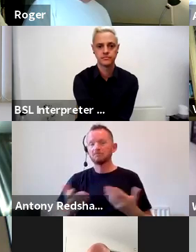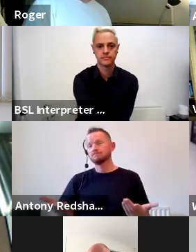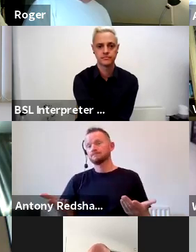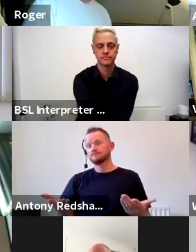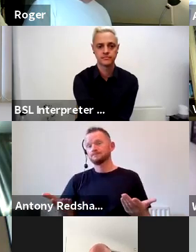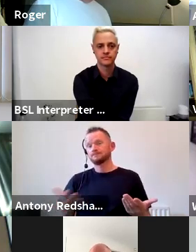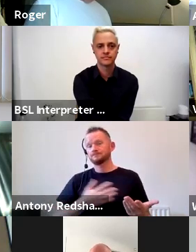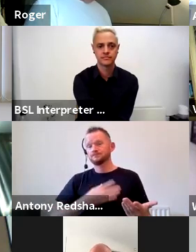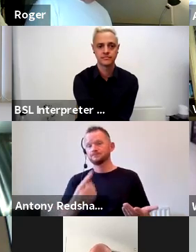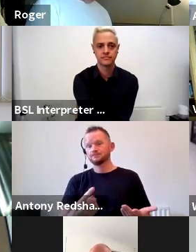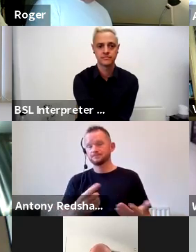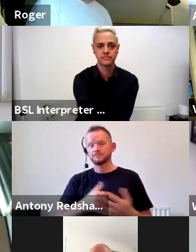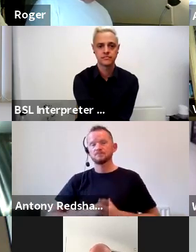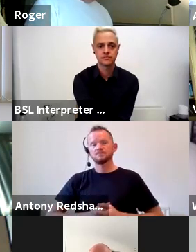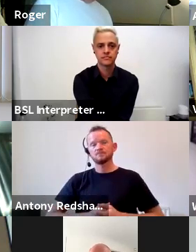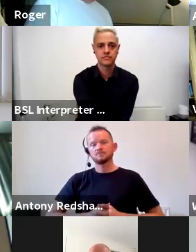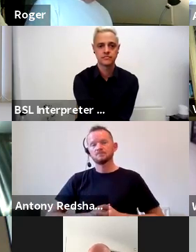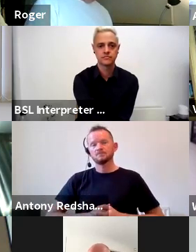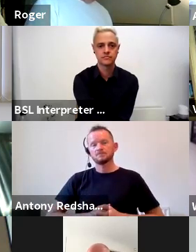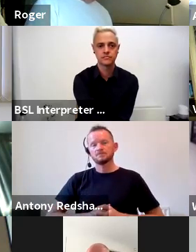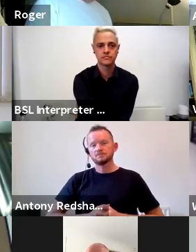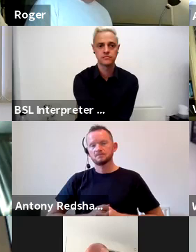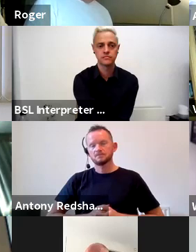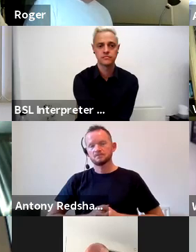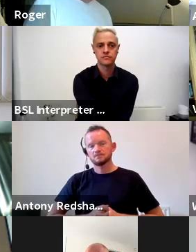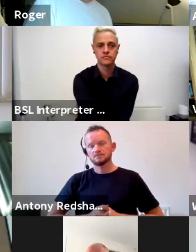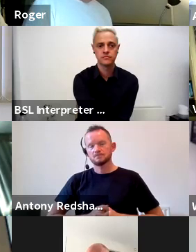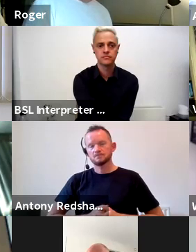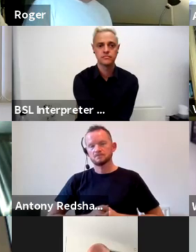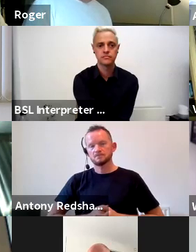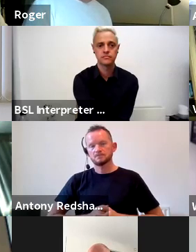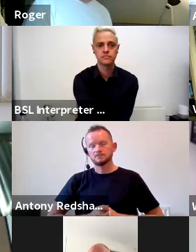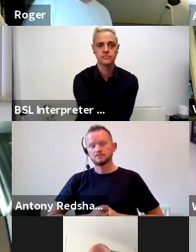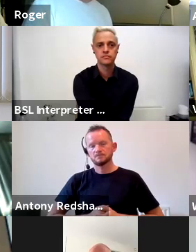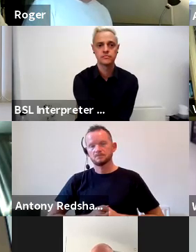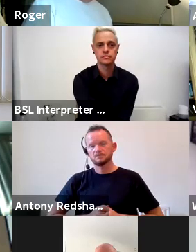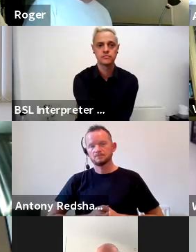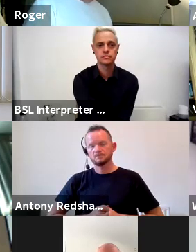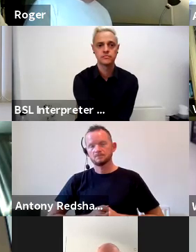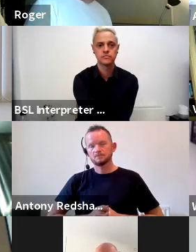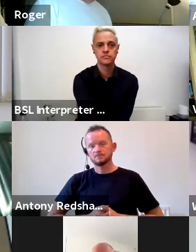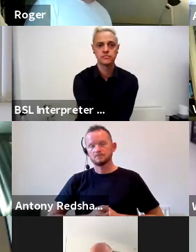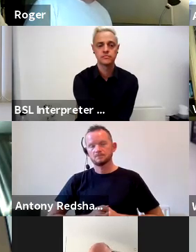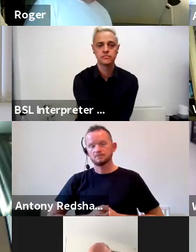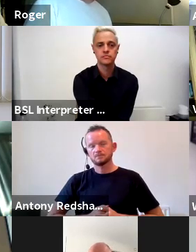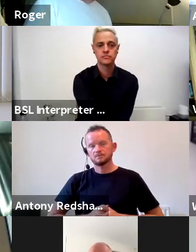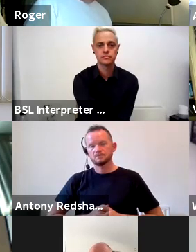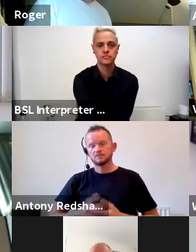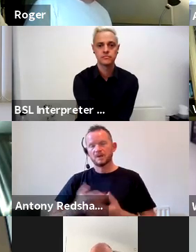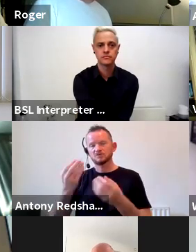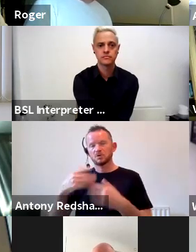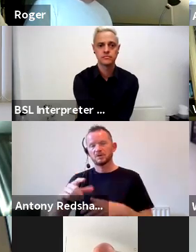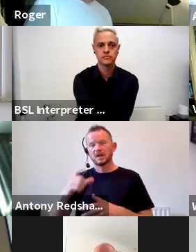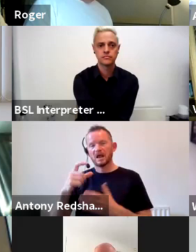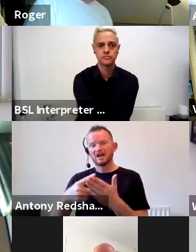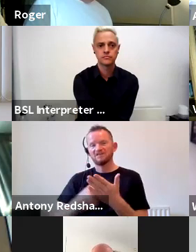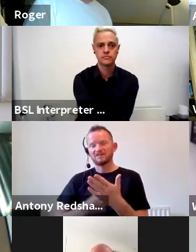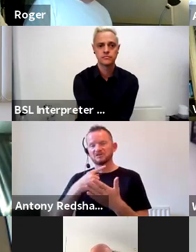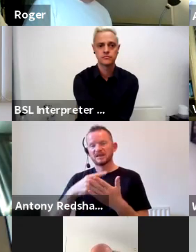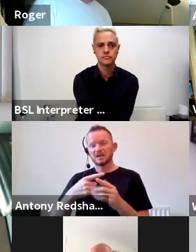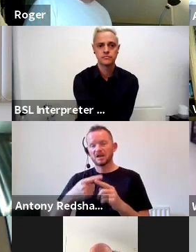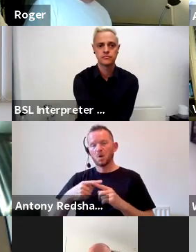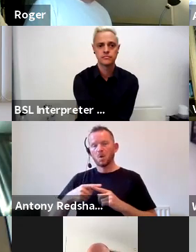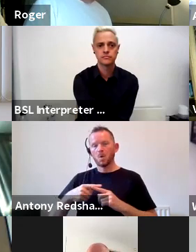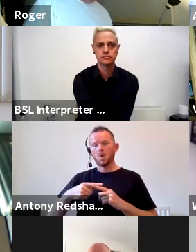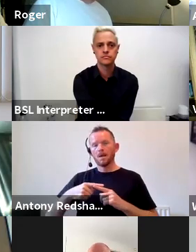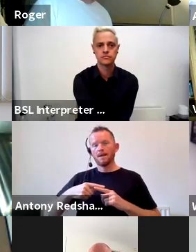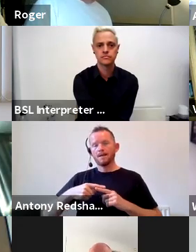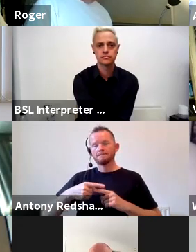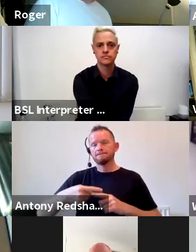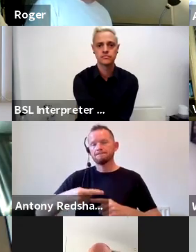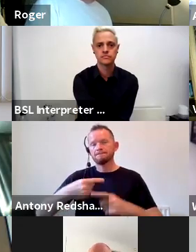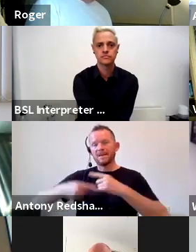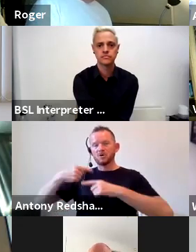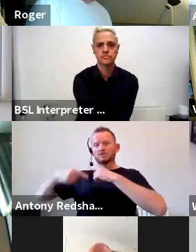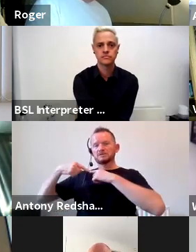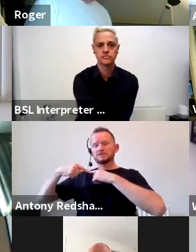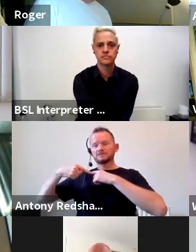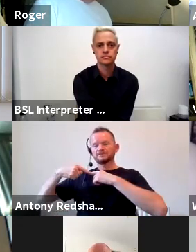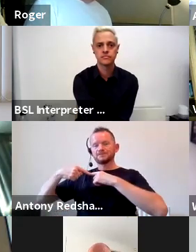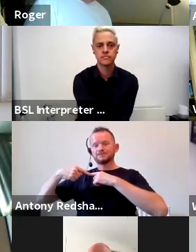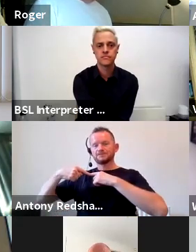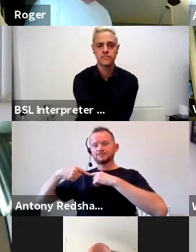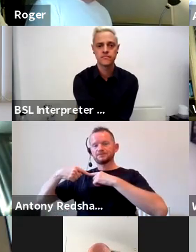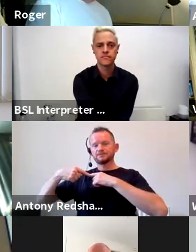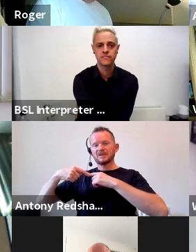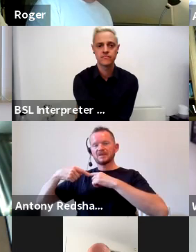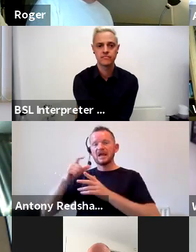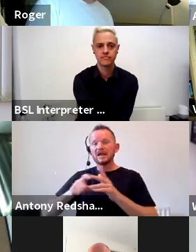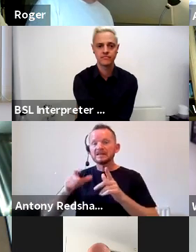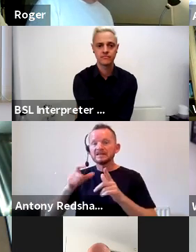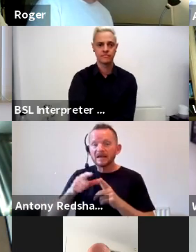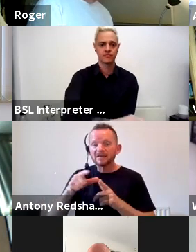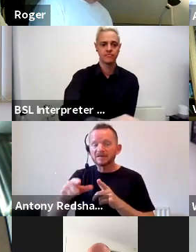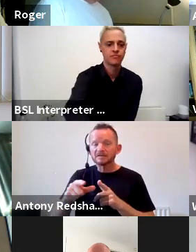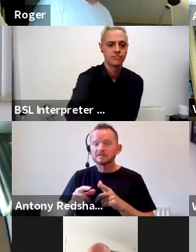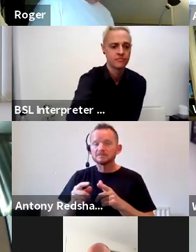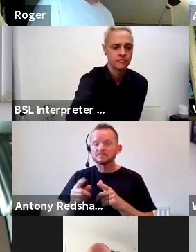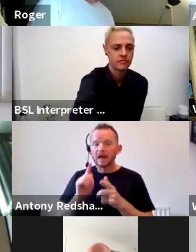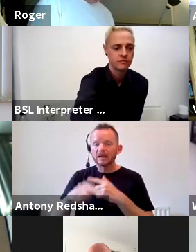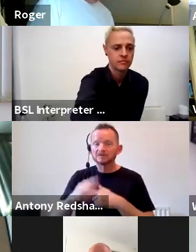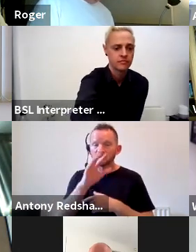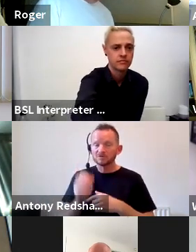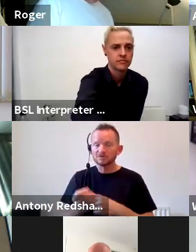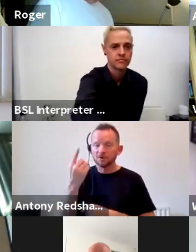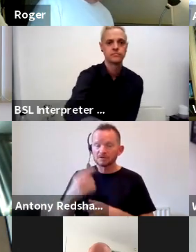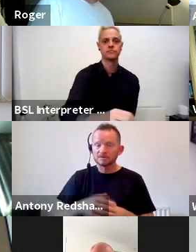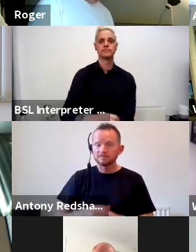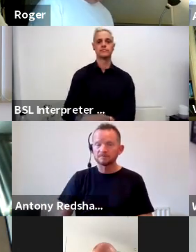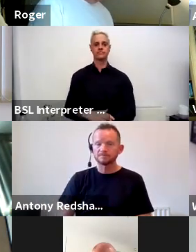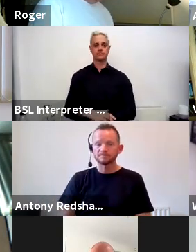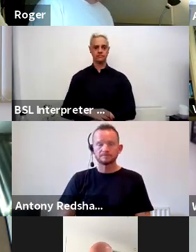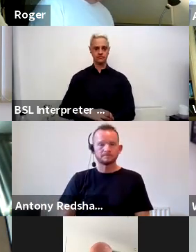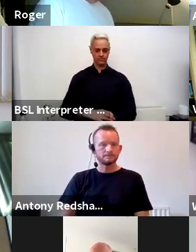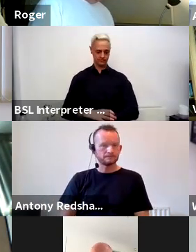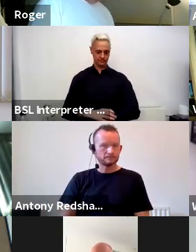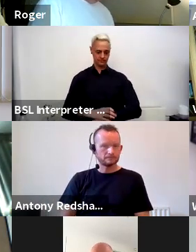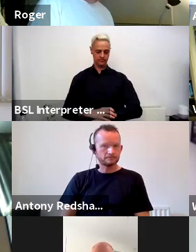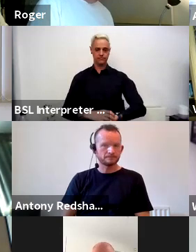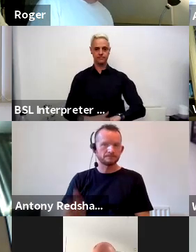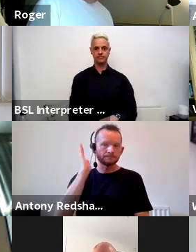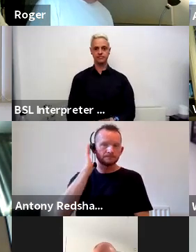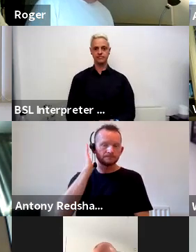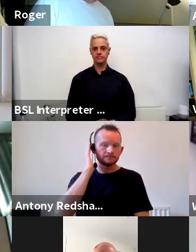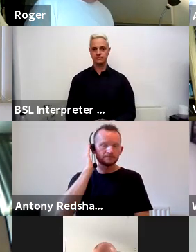And, and, and we, and I was told that convention says that I go backwards. So David, David, would you like to launch this question.